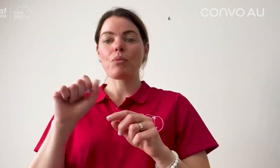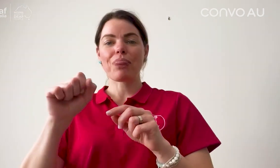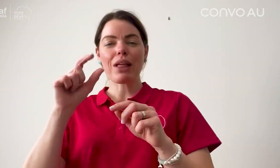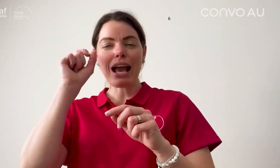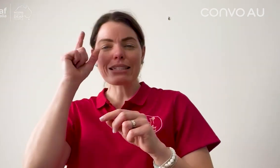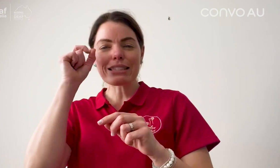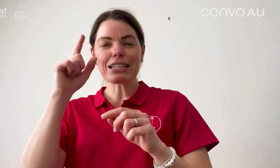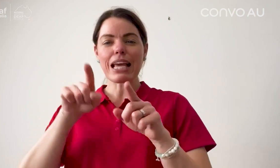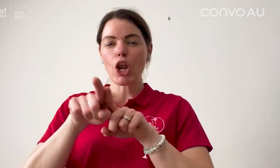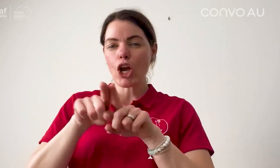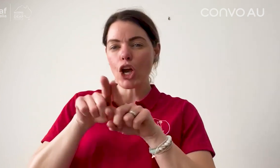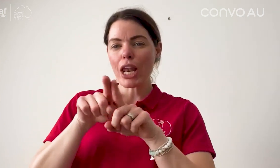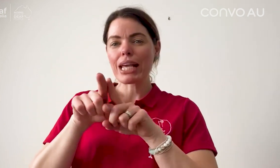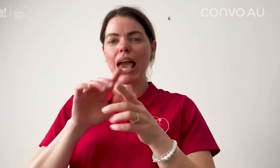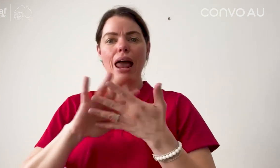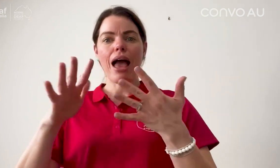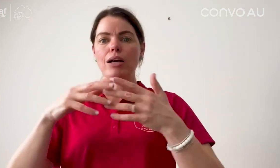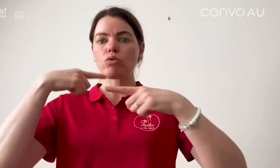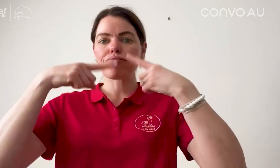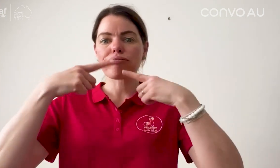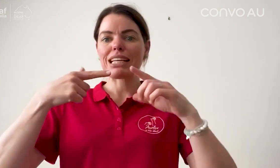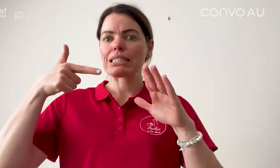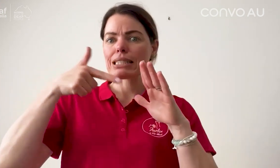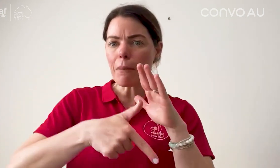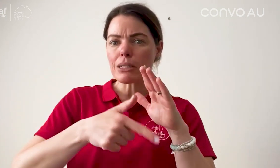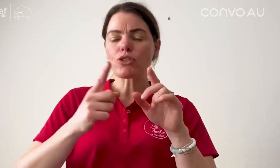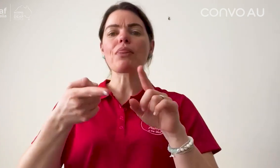Understanding and learning how to express themselves deeply,